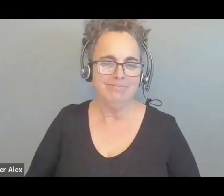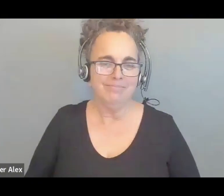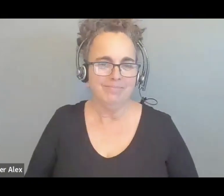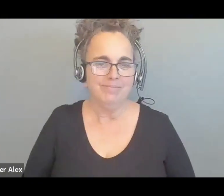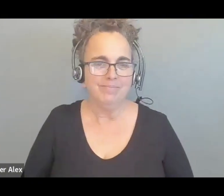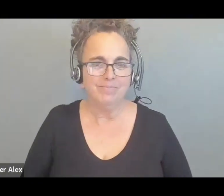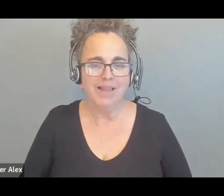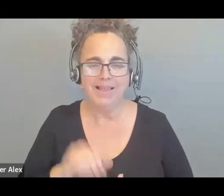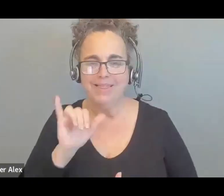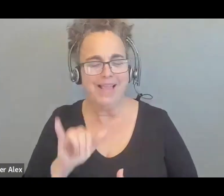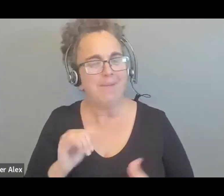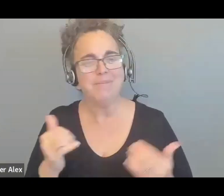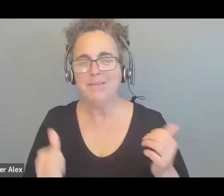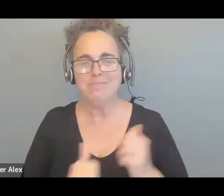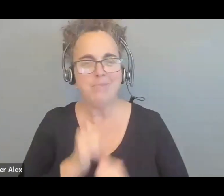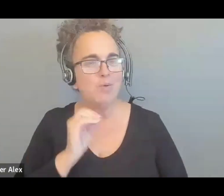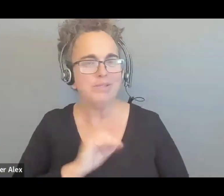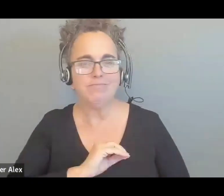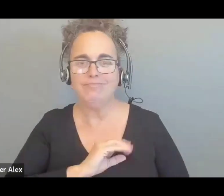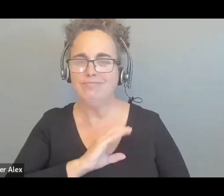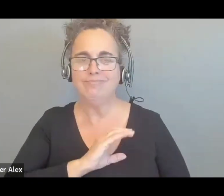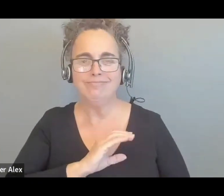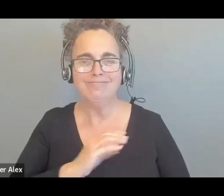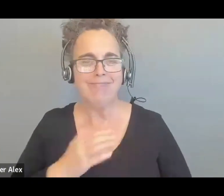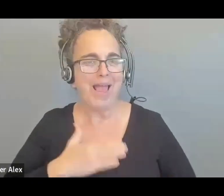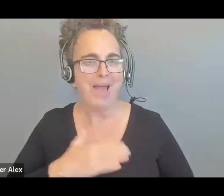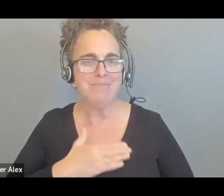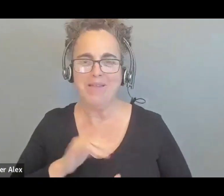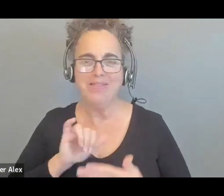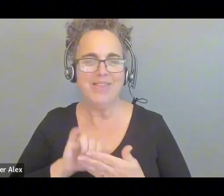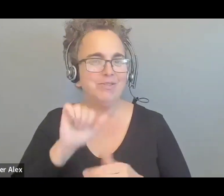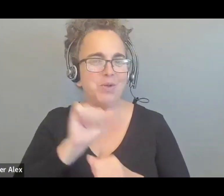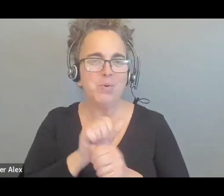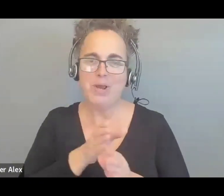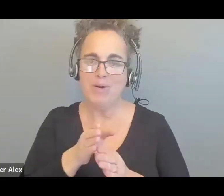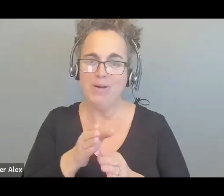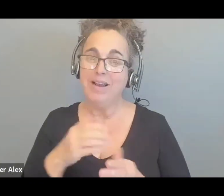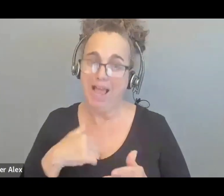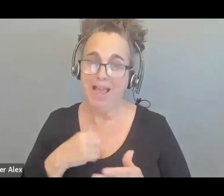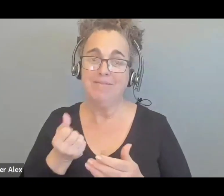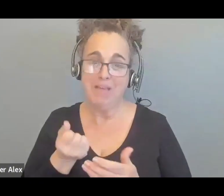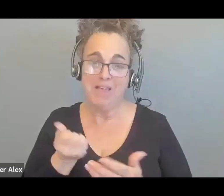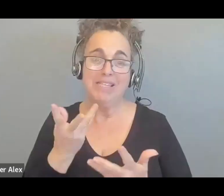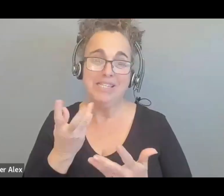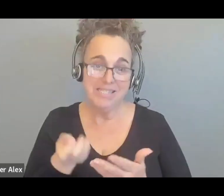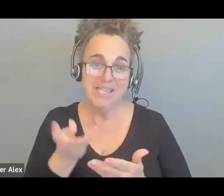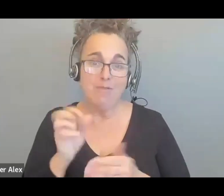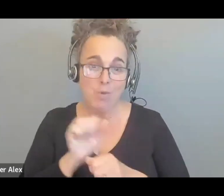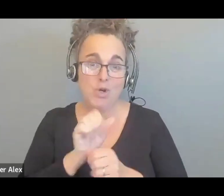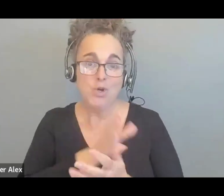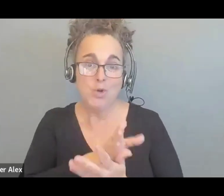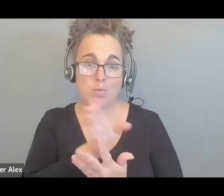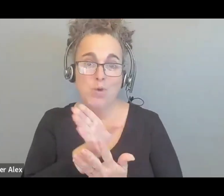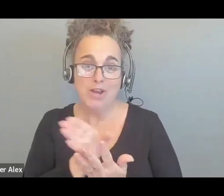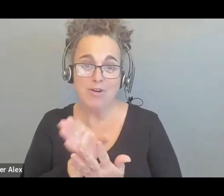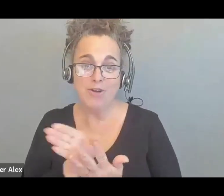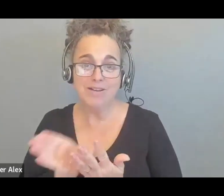the most happiest in terms of careers. I, I've had a lot of careers, but this one has made me the most happiest.